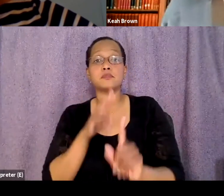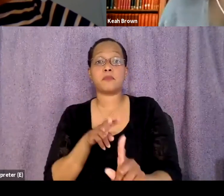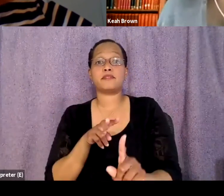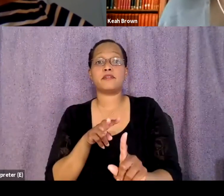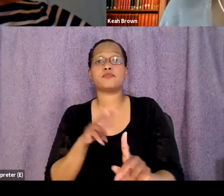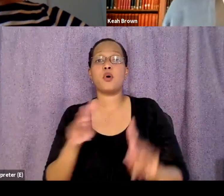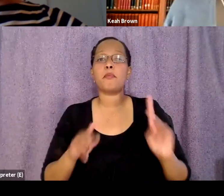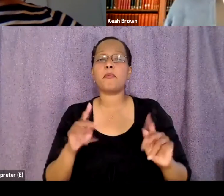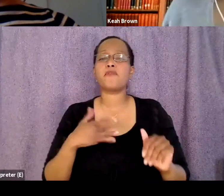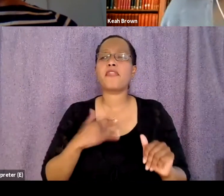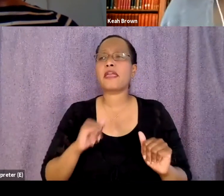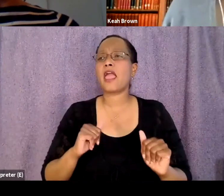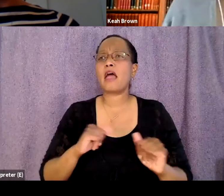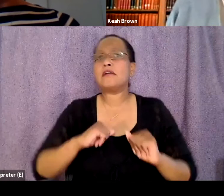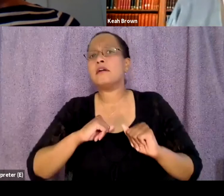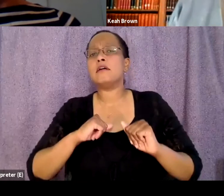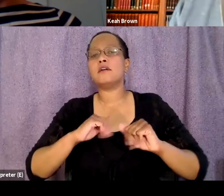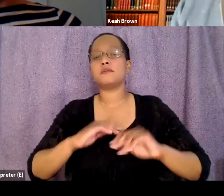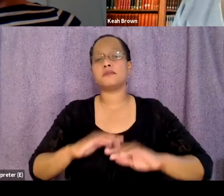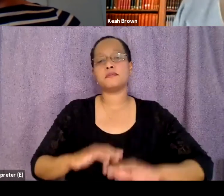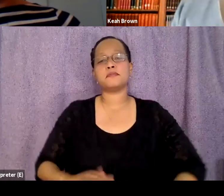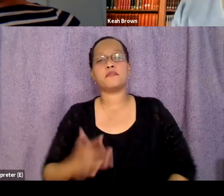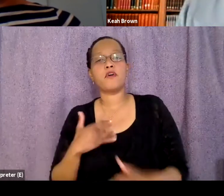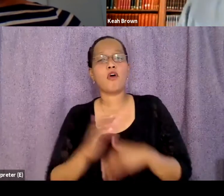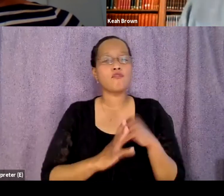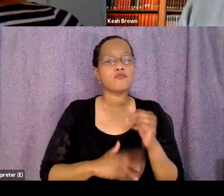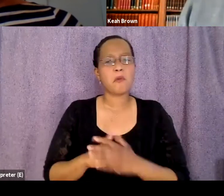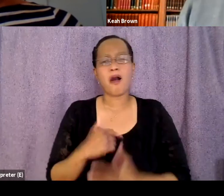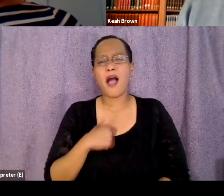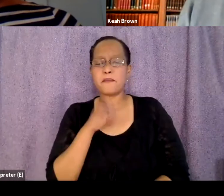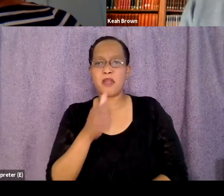guard down and be comfortable I'm not coming at you, as a scholar, which I think there's